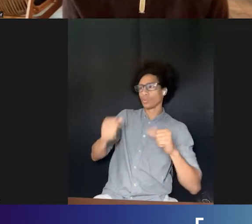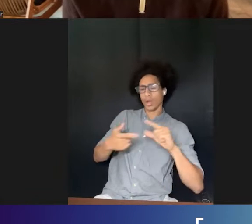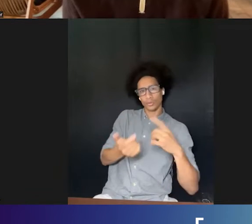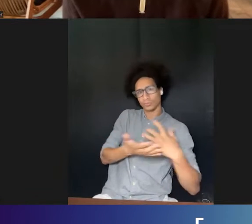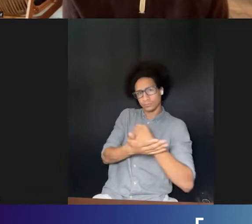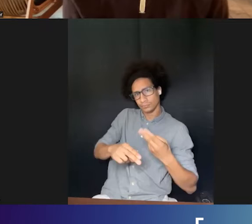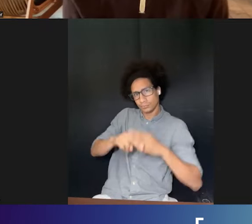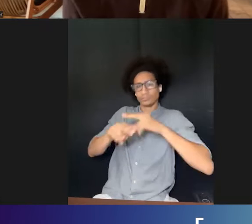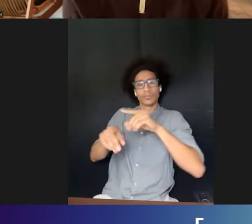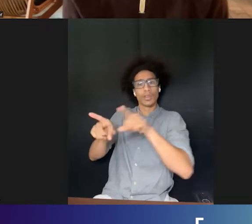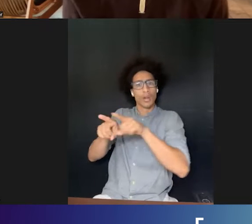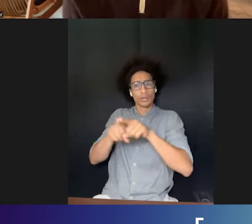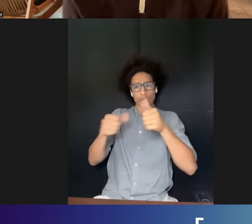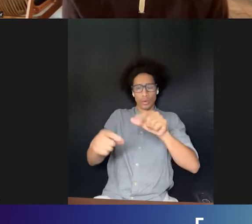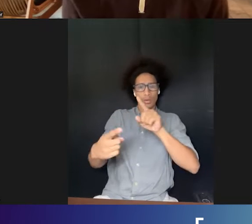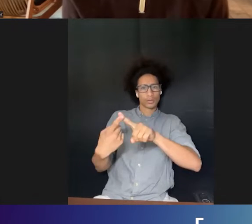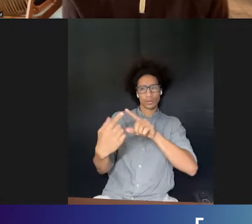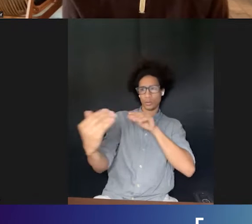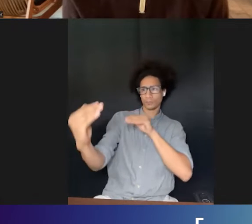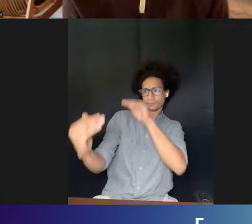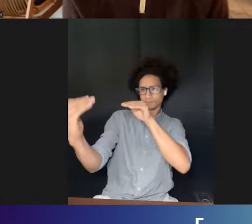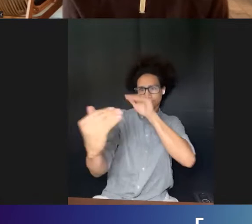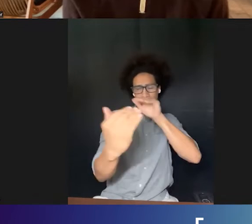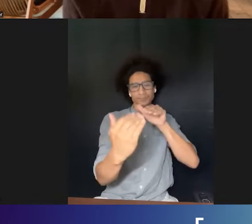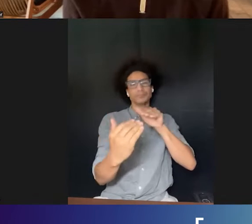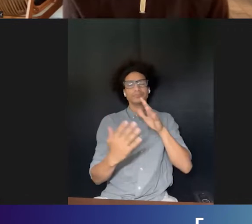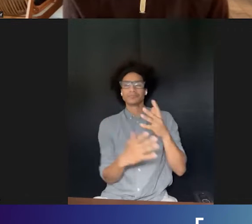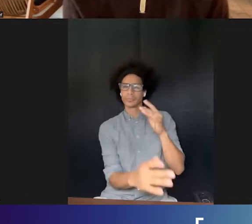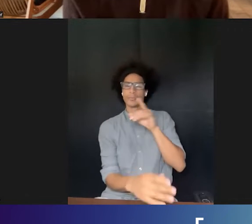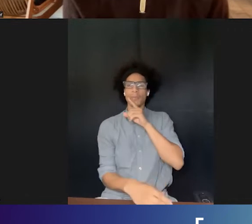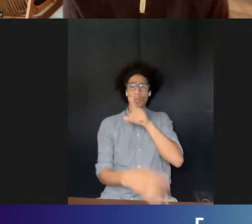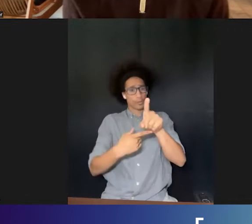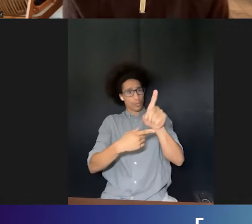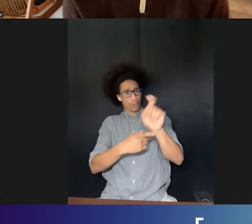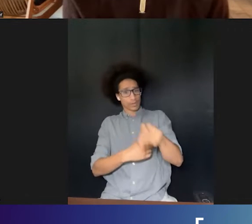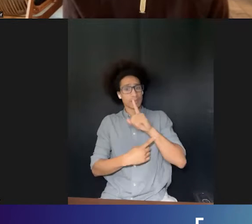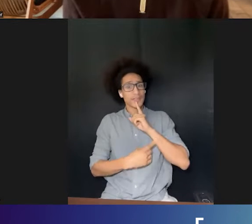I think it's also about the question is like, how is Ken holding these companies accountable?